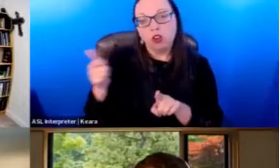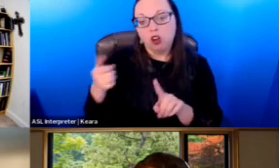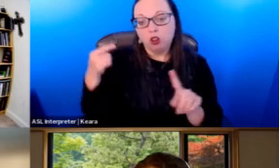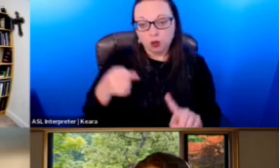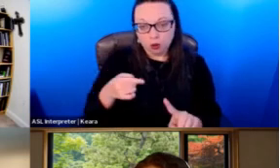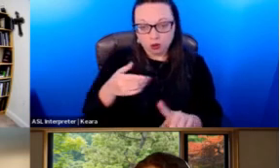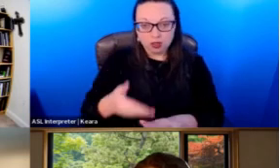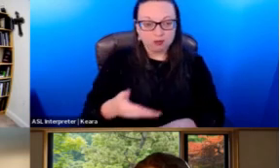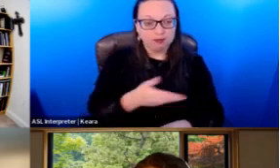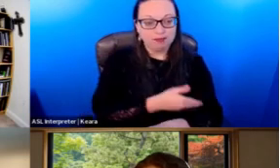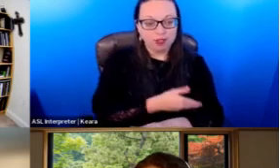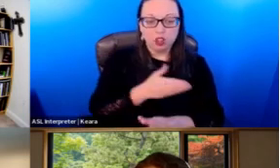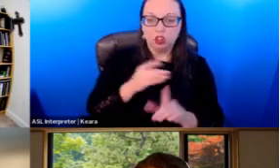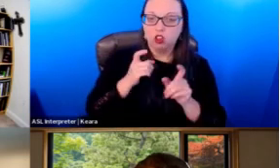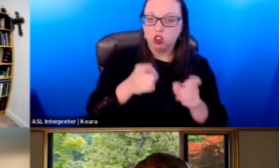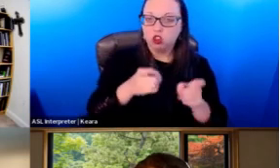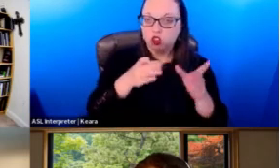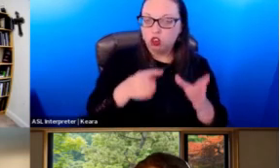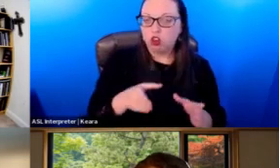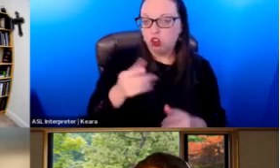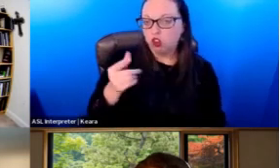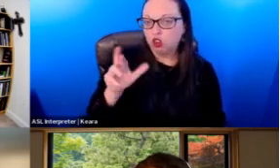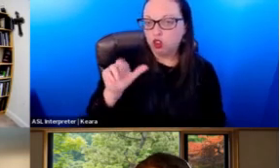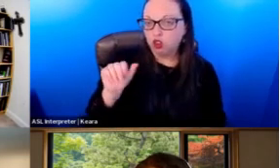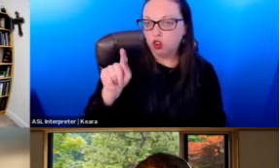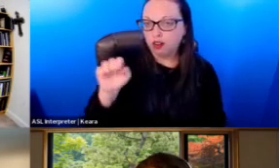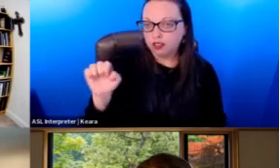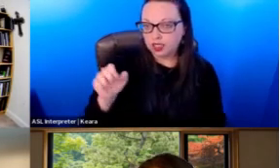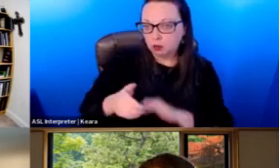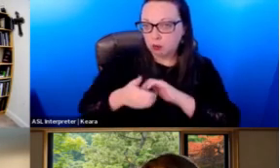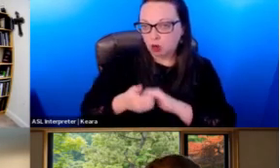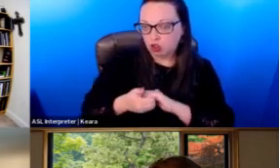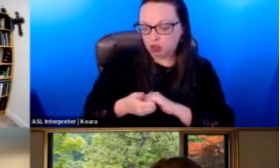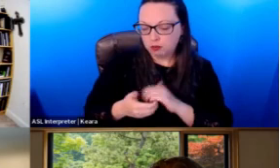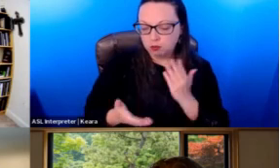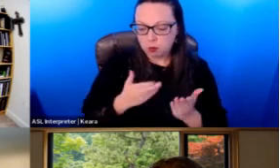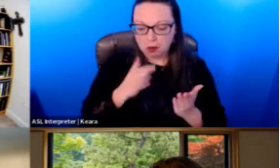another grantee or perhaps vocational rehabilitation to help us enhance those outcomes